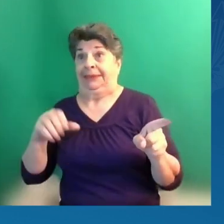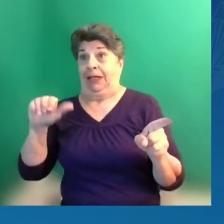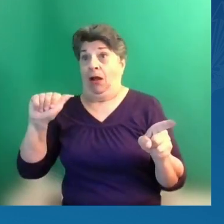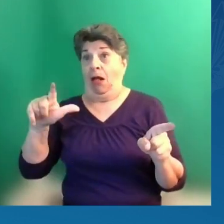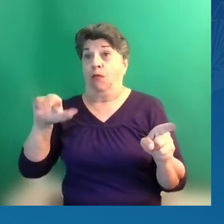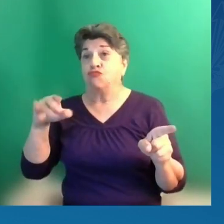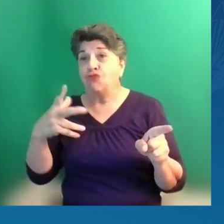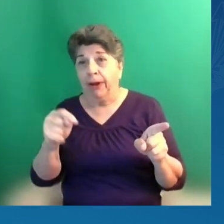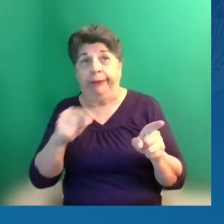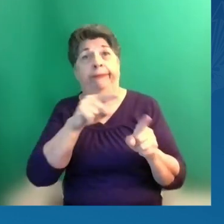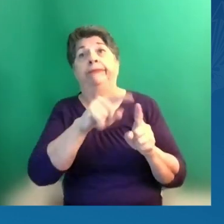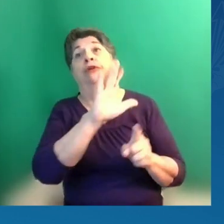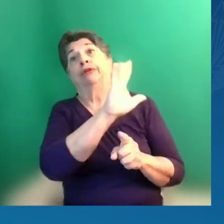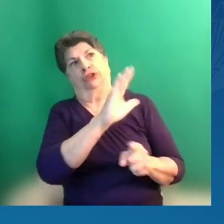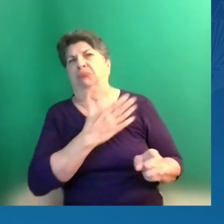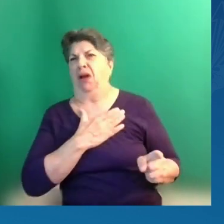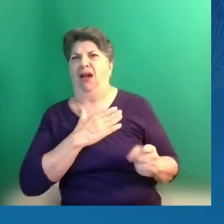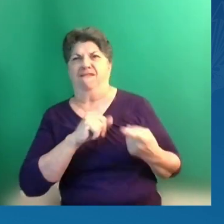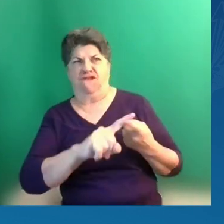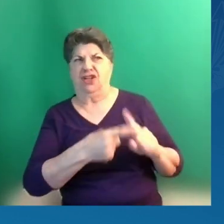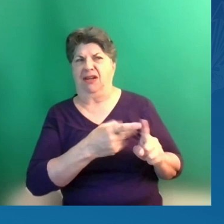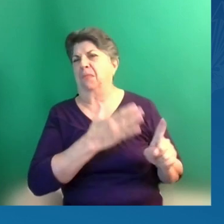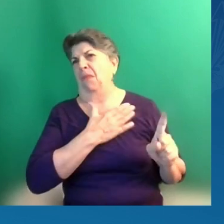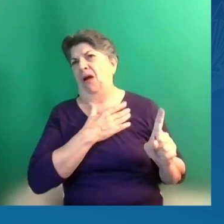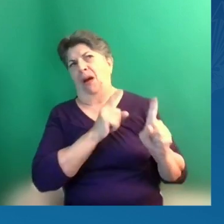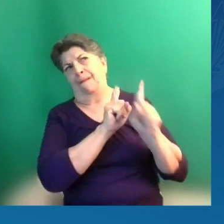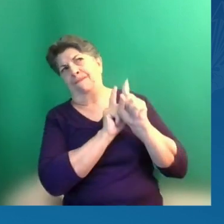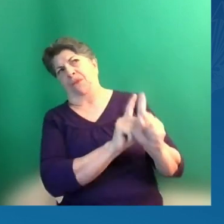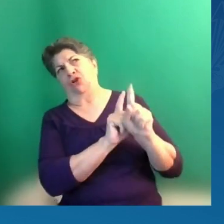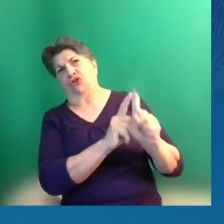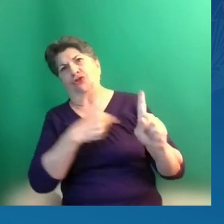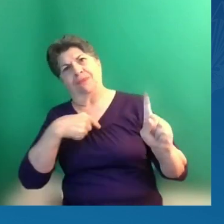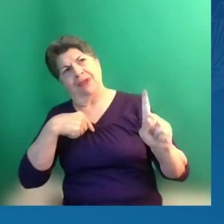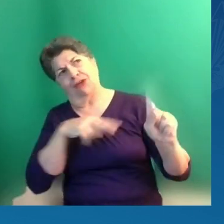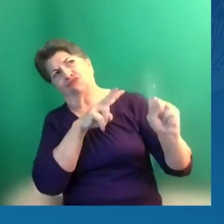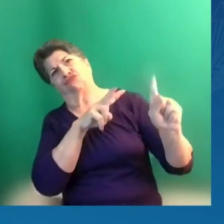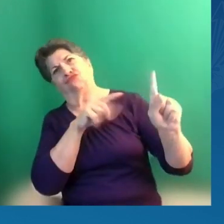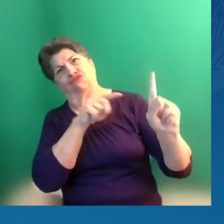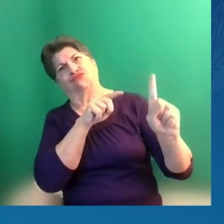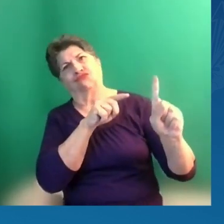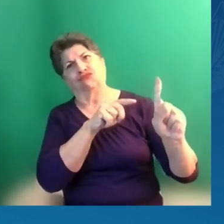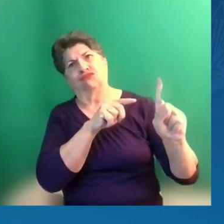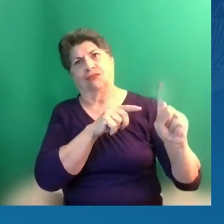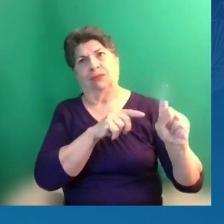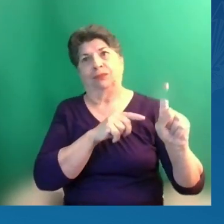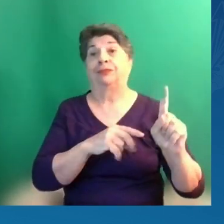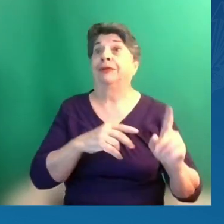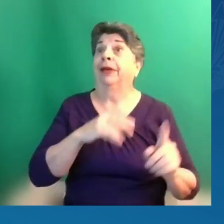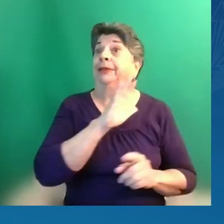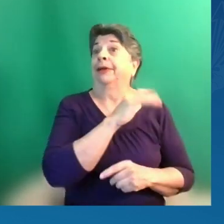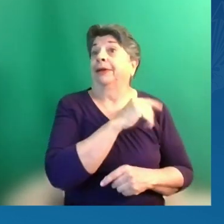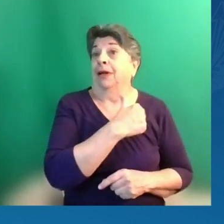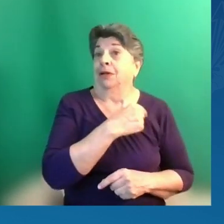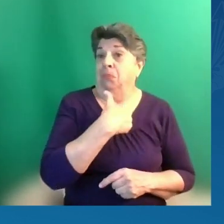But much more importantly, Alice's mother called for the creation of the Alliance for Global Water Security